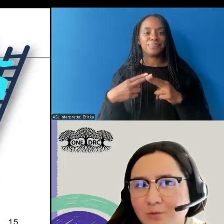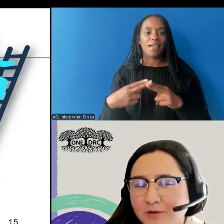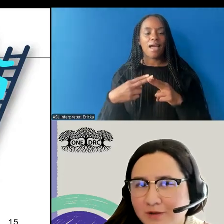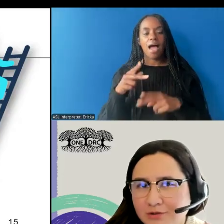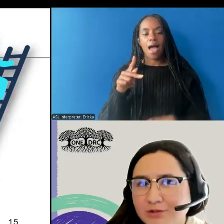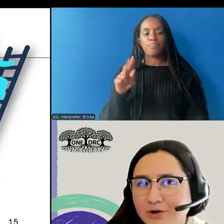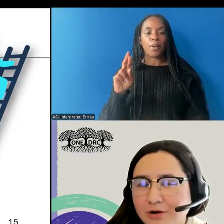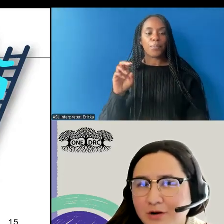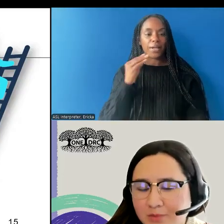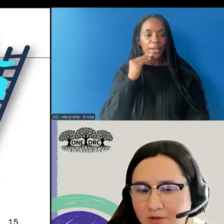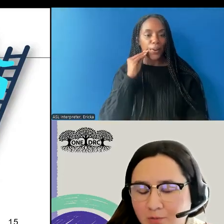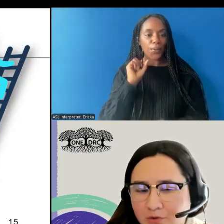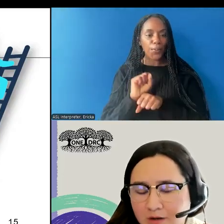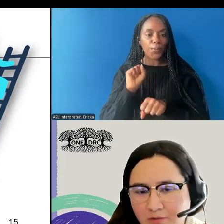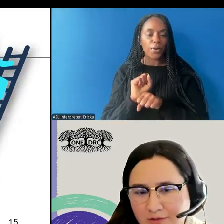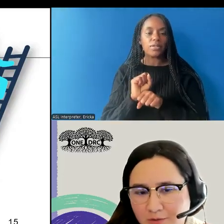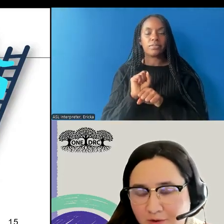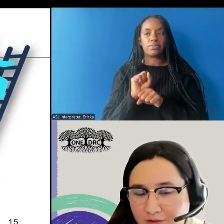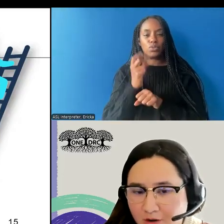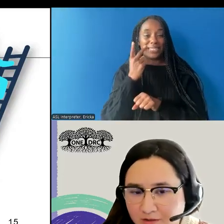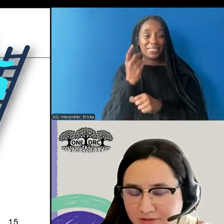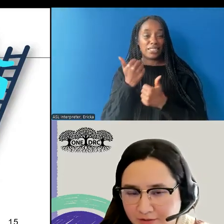what vendors are available and also what the costs are.